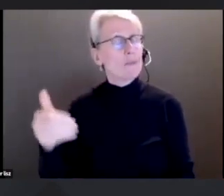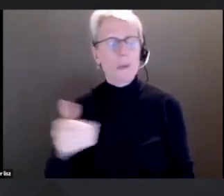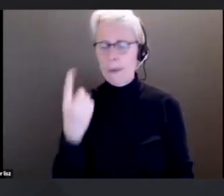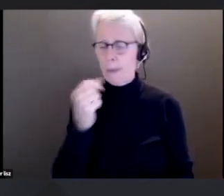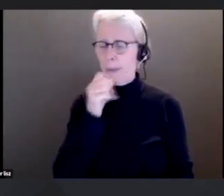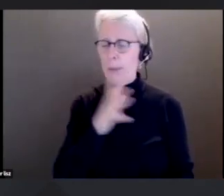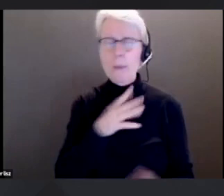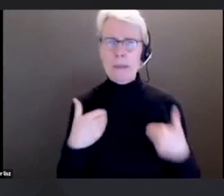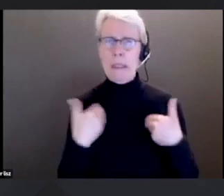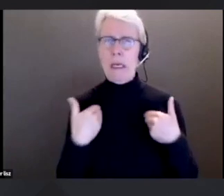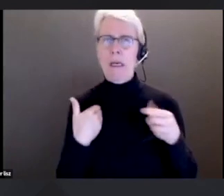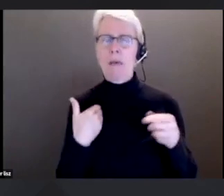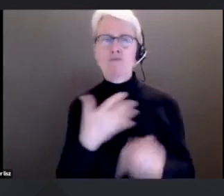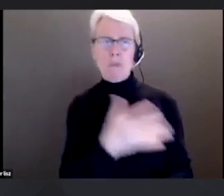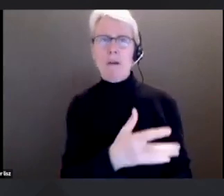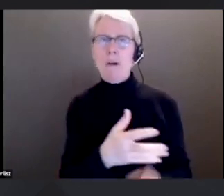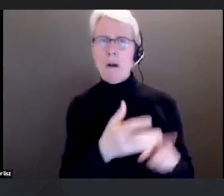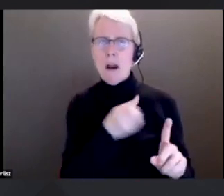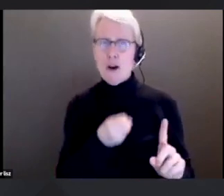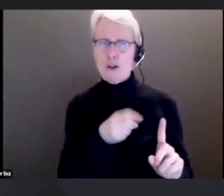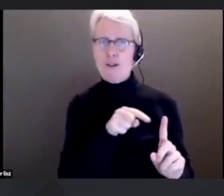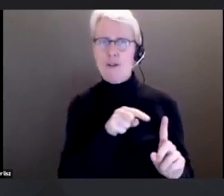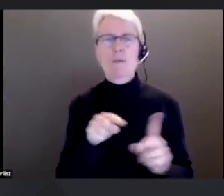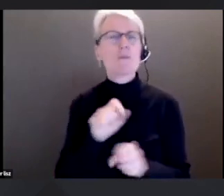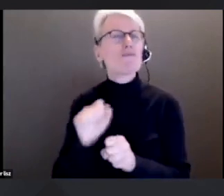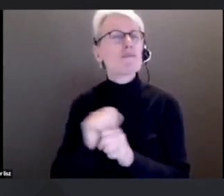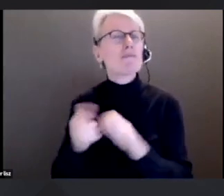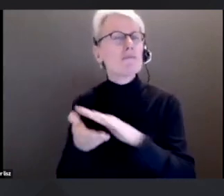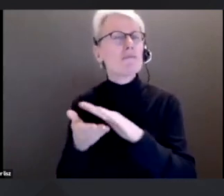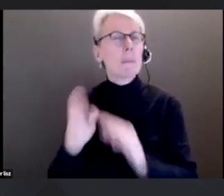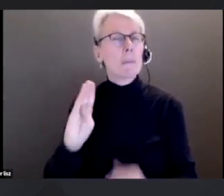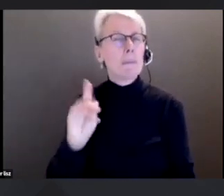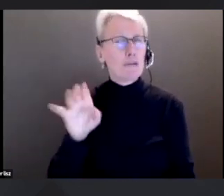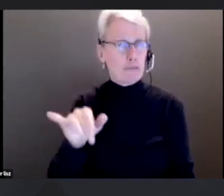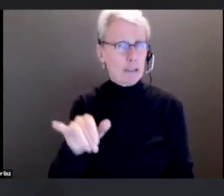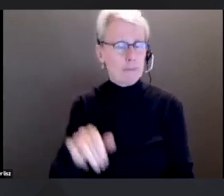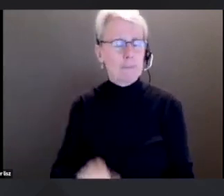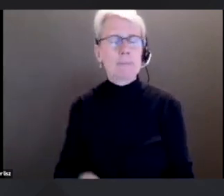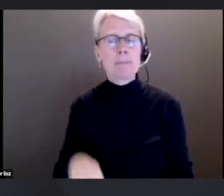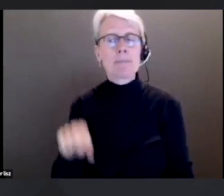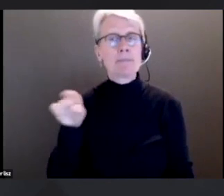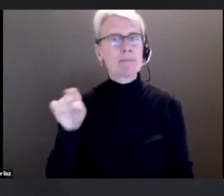the bakery's not a quiet place, it's very active. She spends a lot of time on the bread slicer as well,